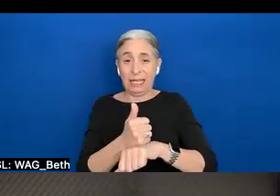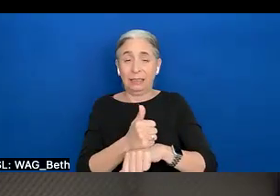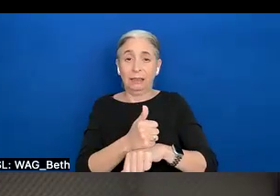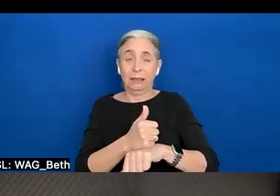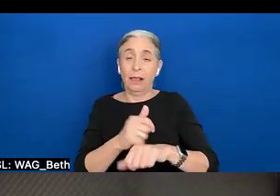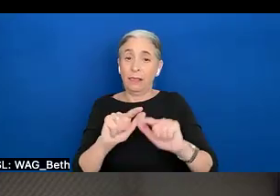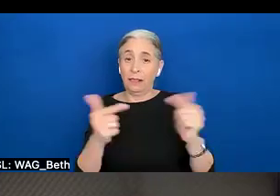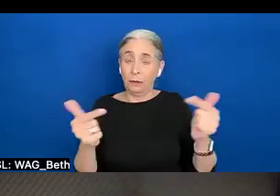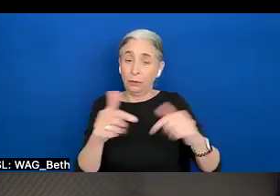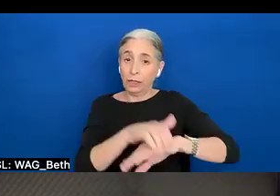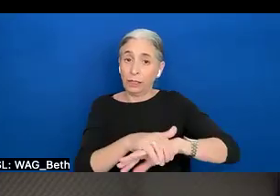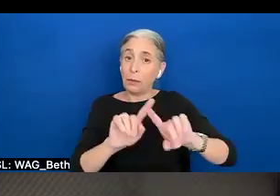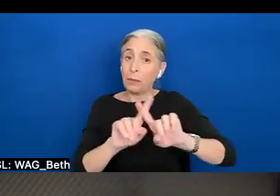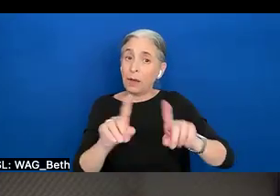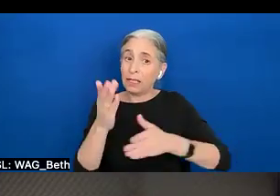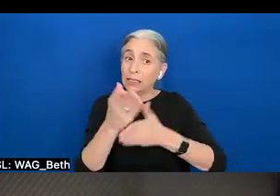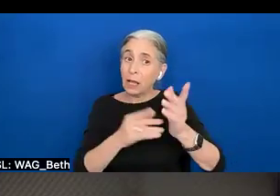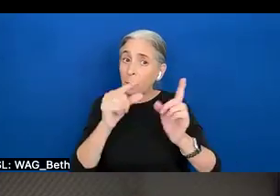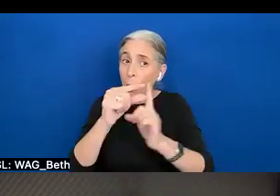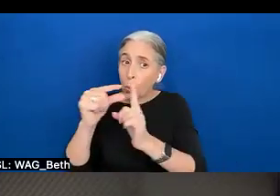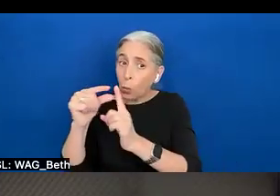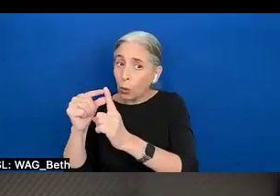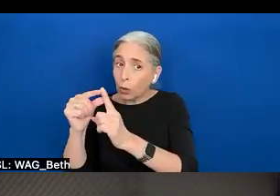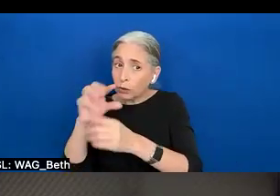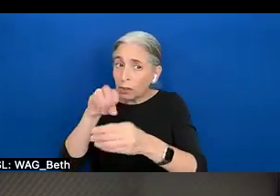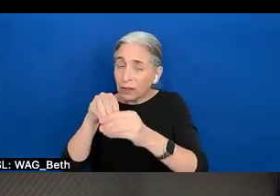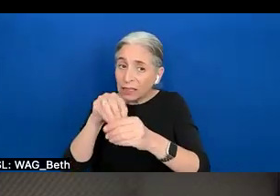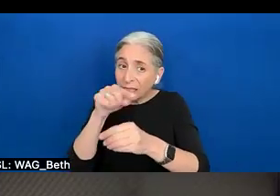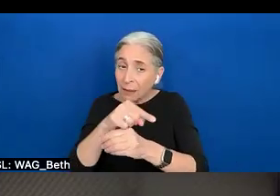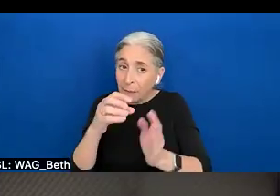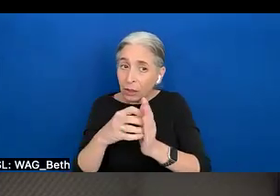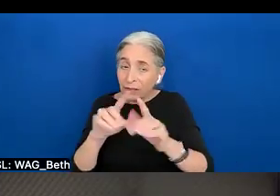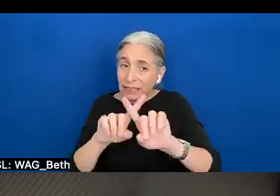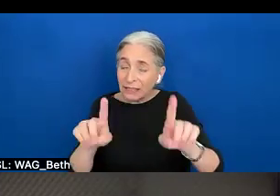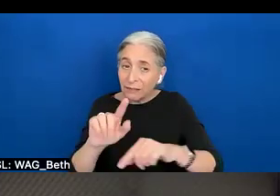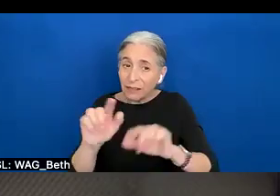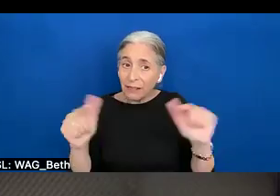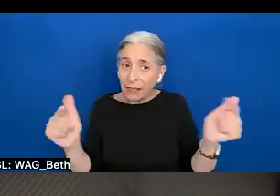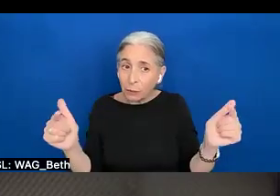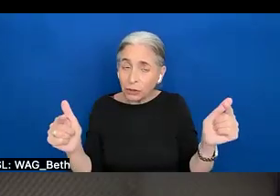But there are some words in different language. There is this word in Italian.